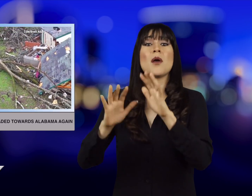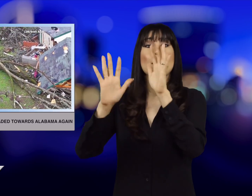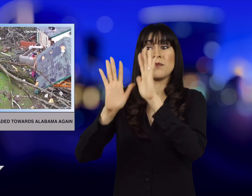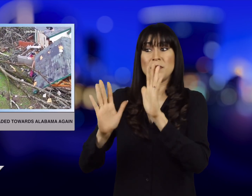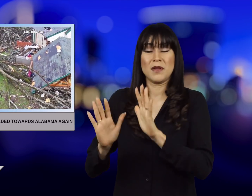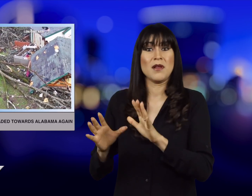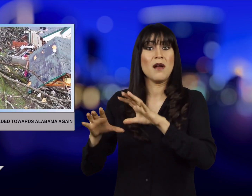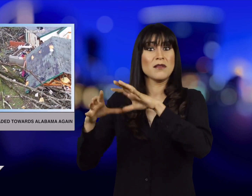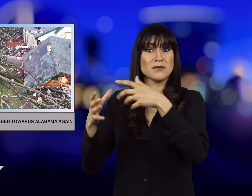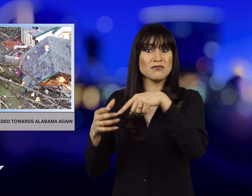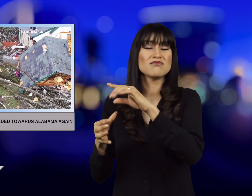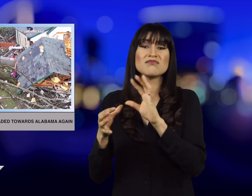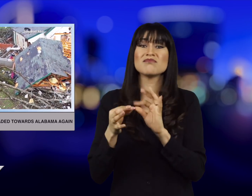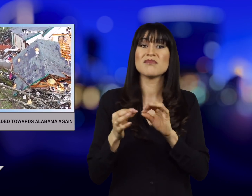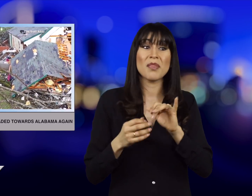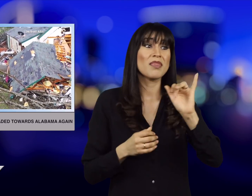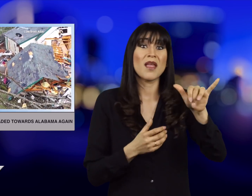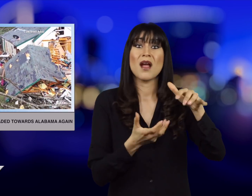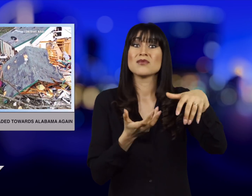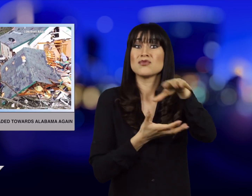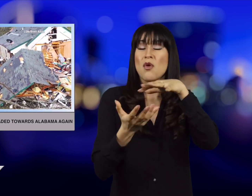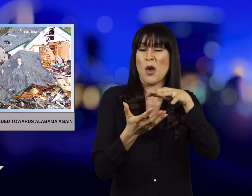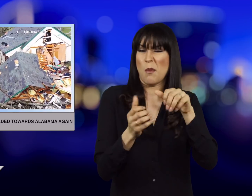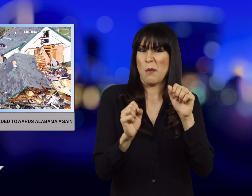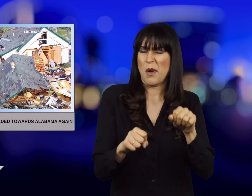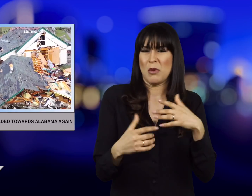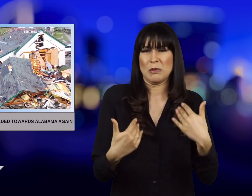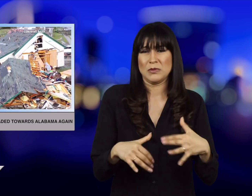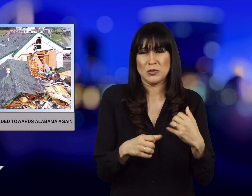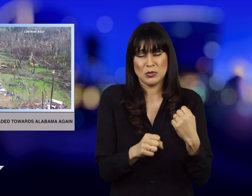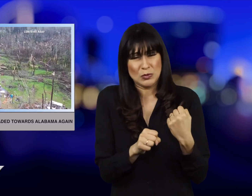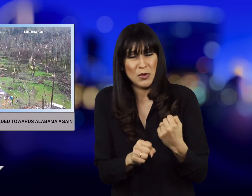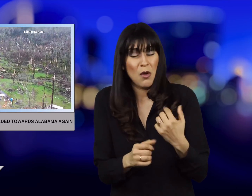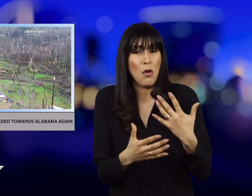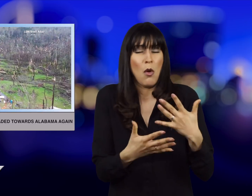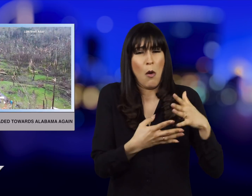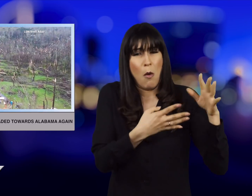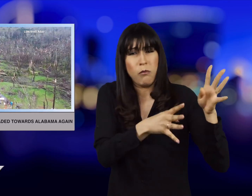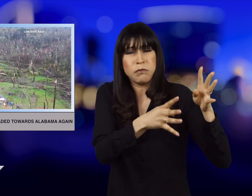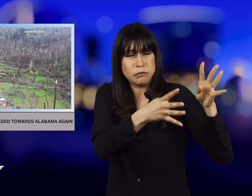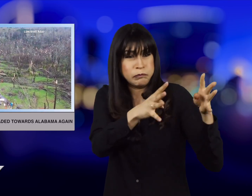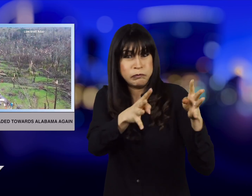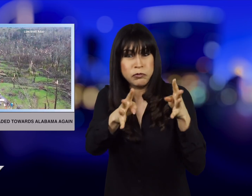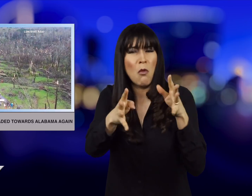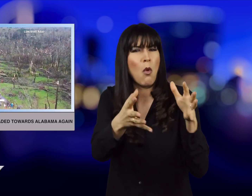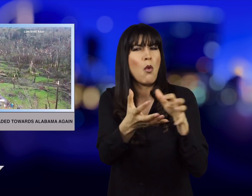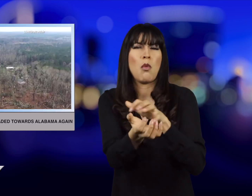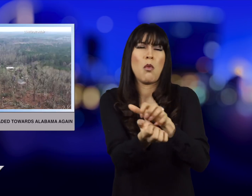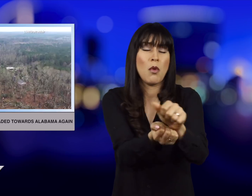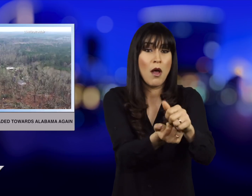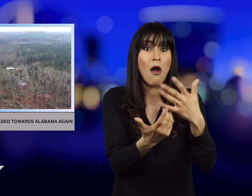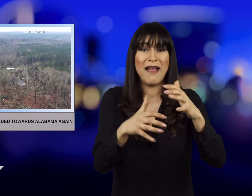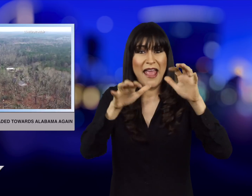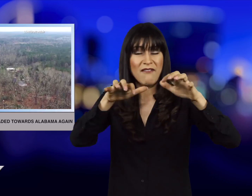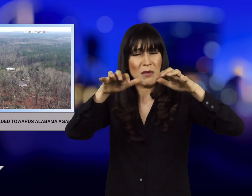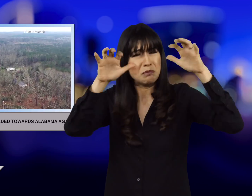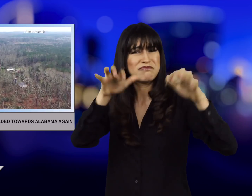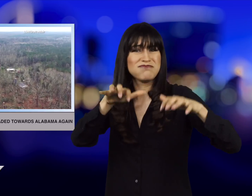Meteorologists say the storm will most likely bring more damaging winds, hail and heavy